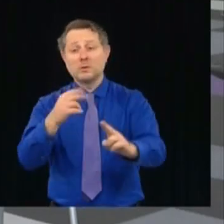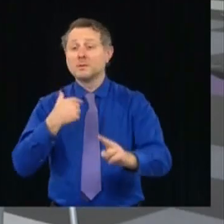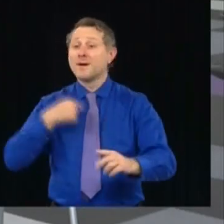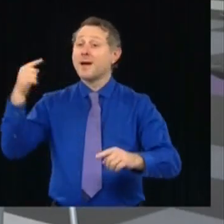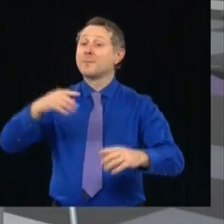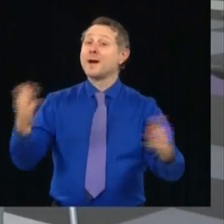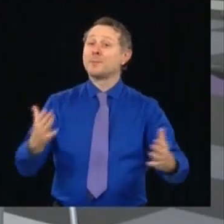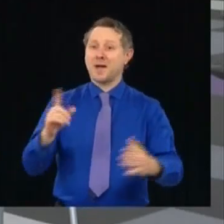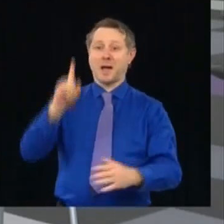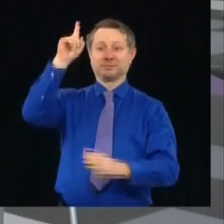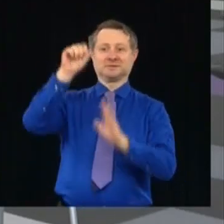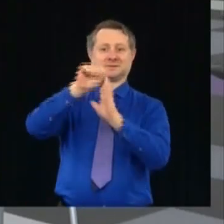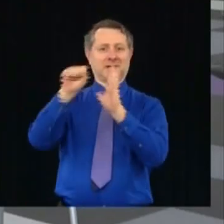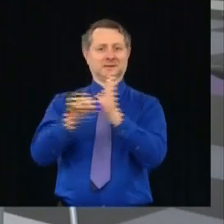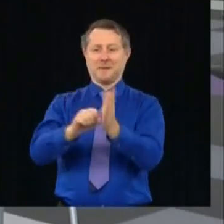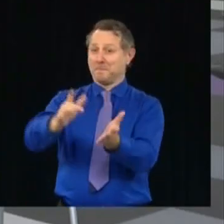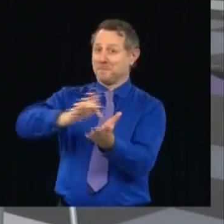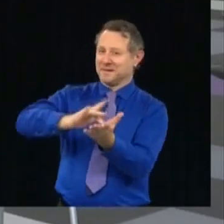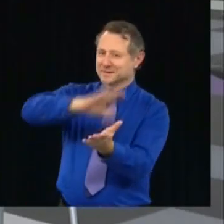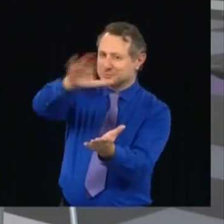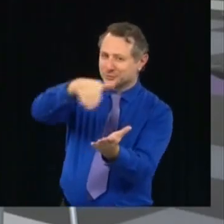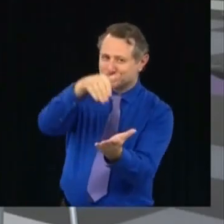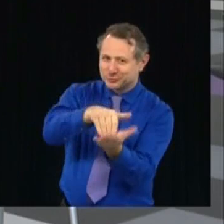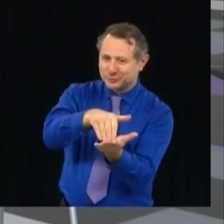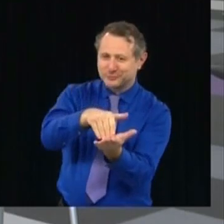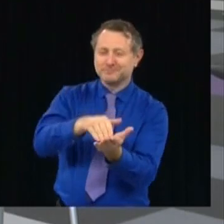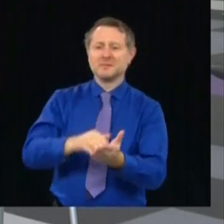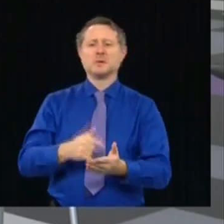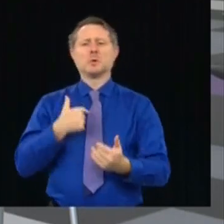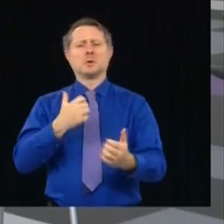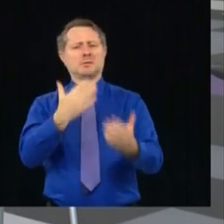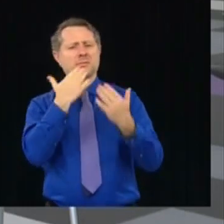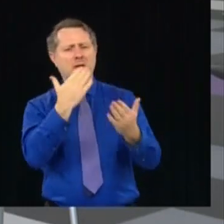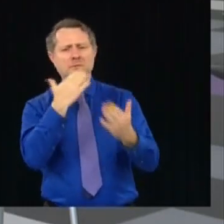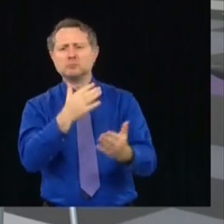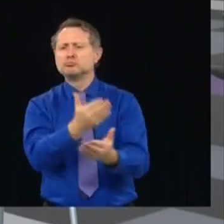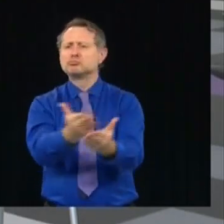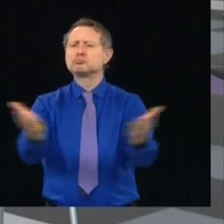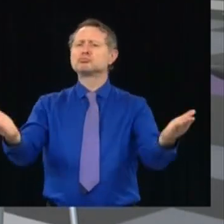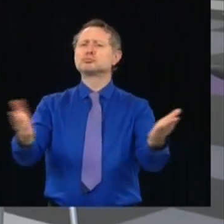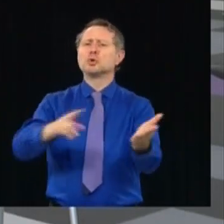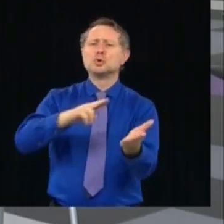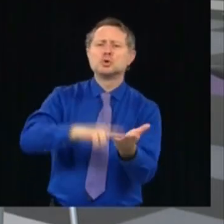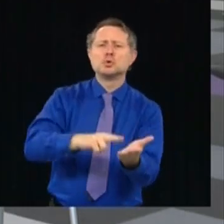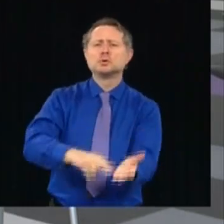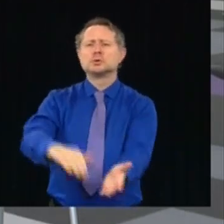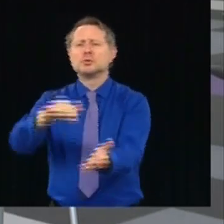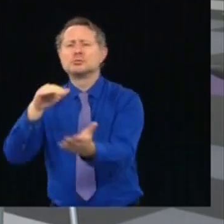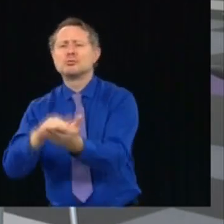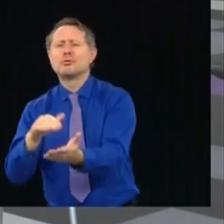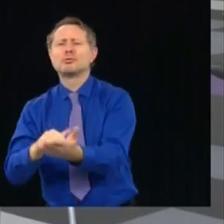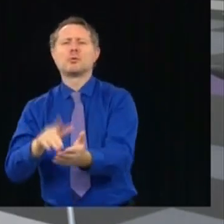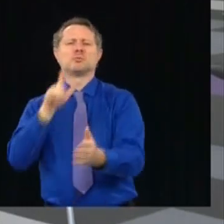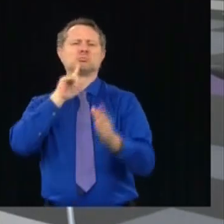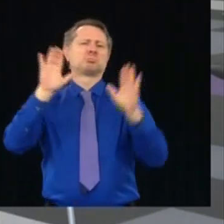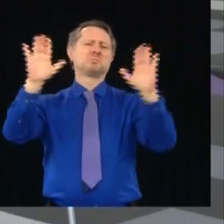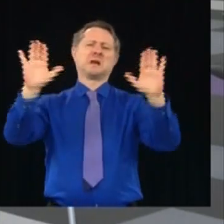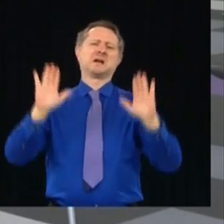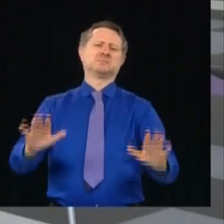I MEAN, I CHOREOGRAPHED OUR PLEASURE TO BE AT THE UPSTATE MEDICAL CENTER TODAY. LET ME THANK ALL THE NURSES AND